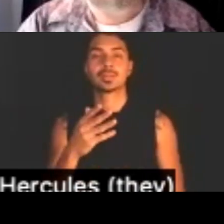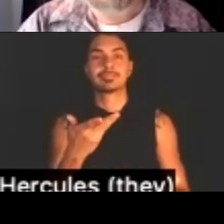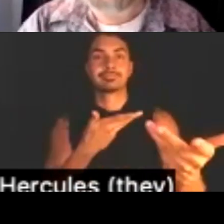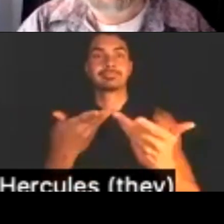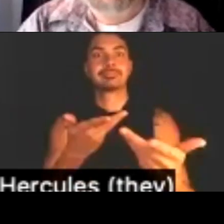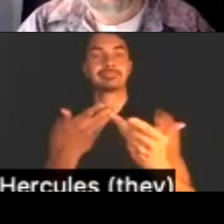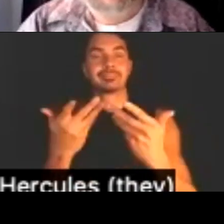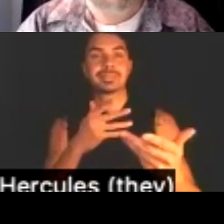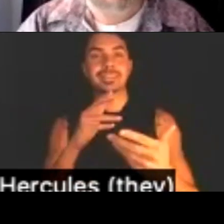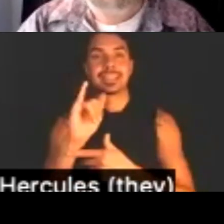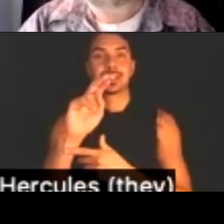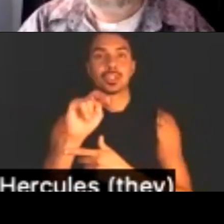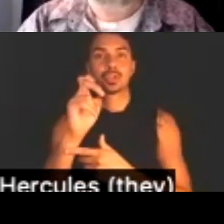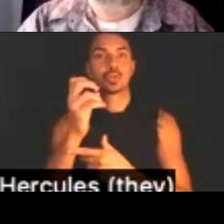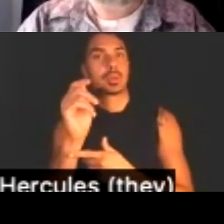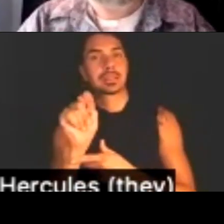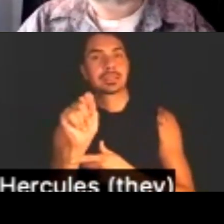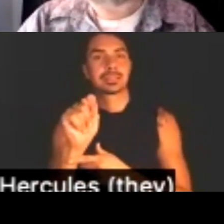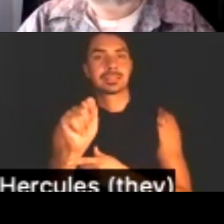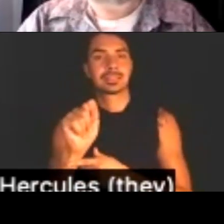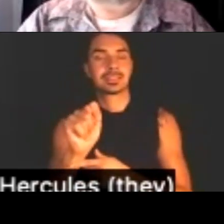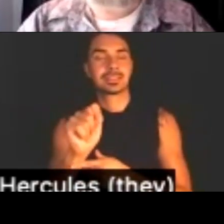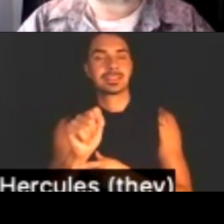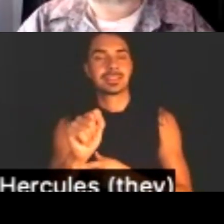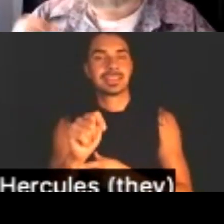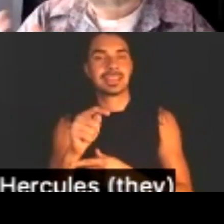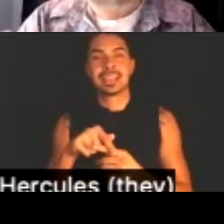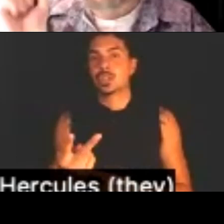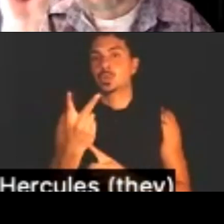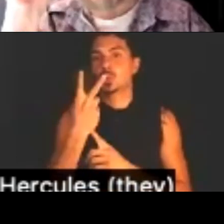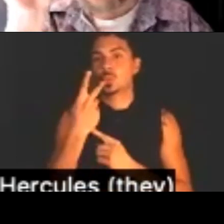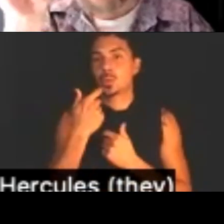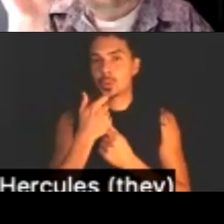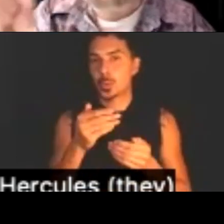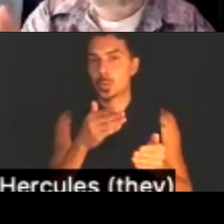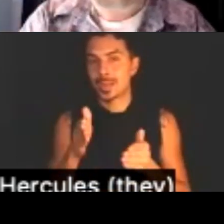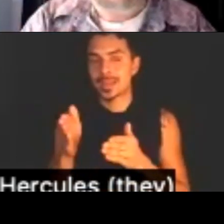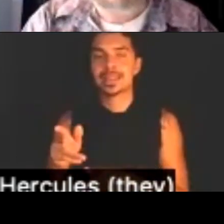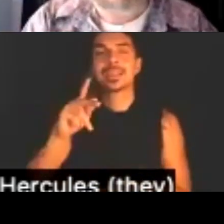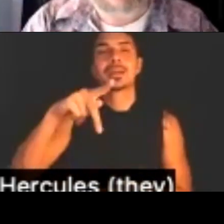which many of you are familiar with. So we'll have two polls that will pop up and you'll just get to click the answer